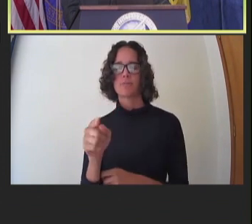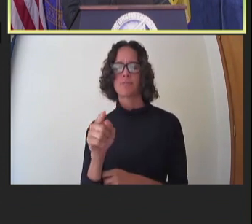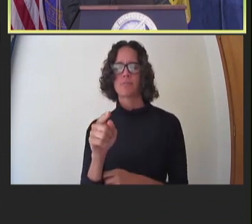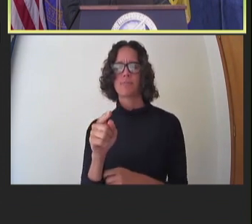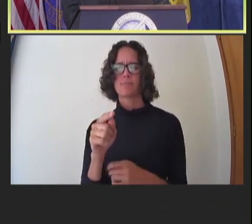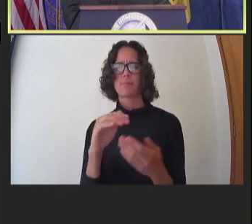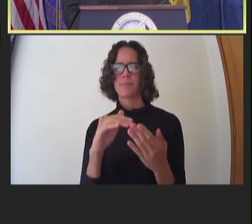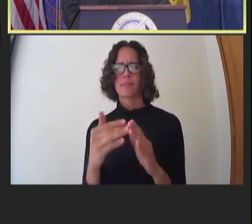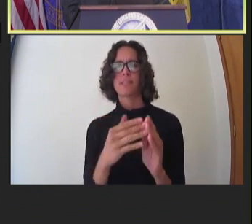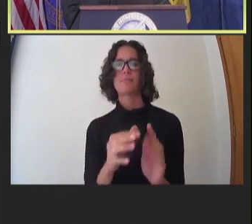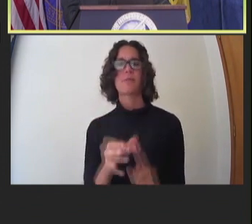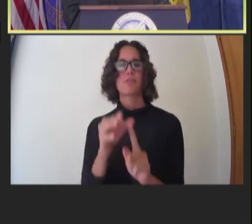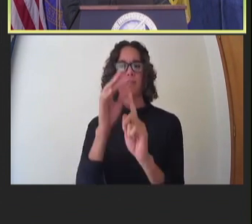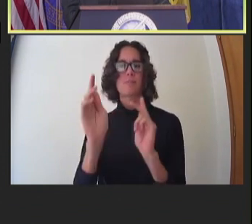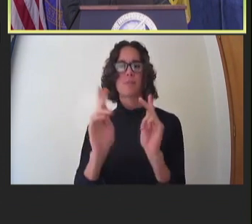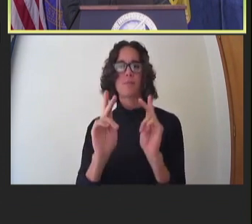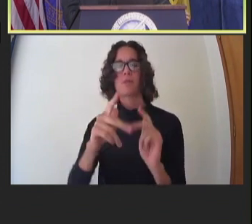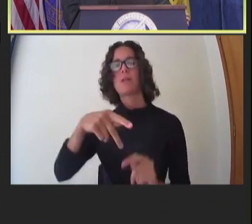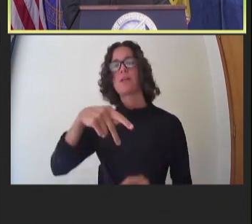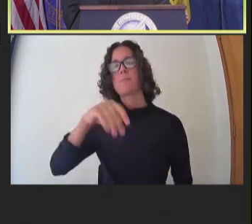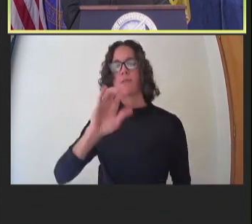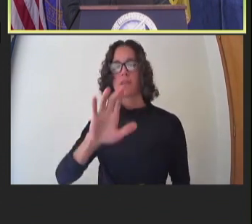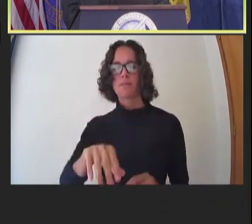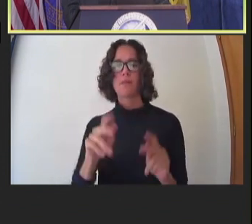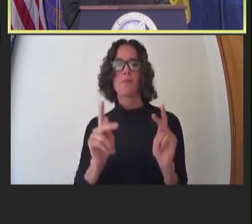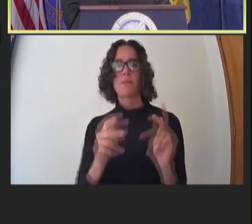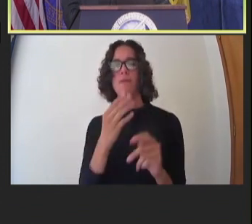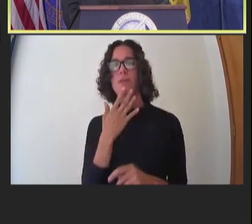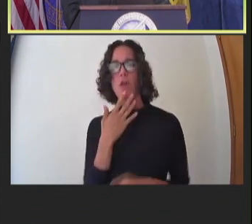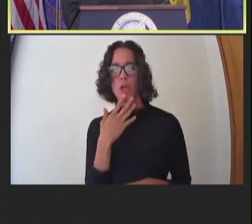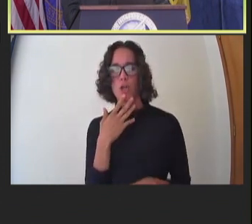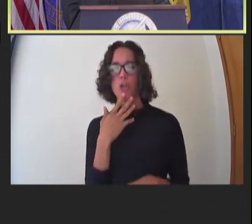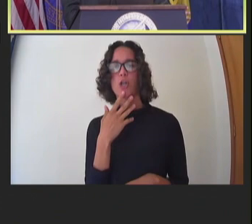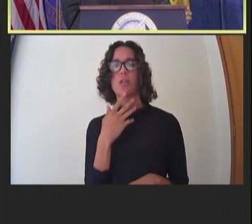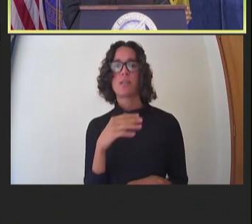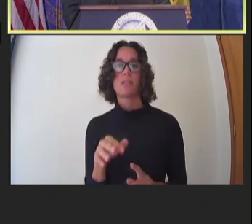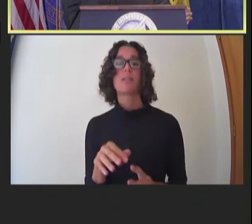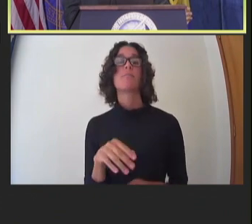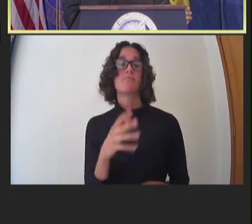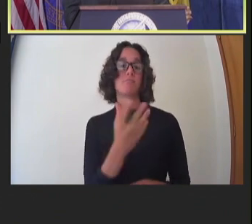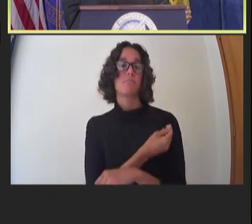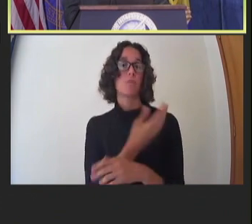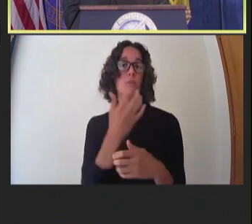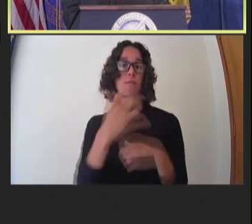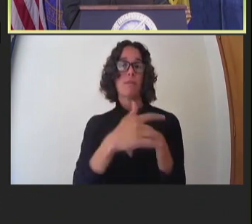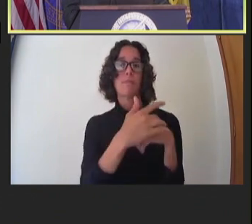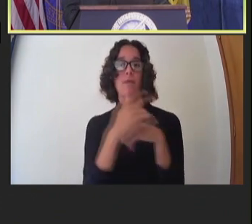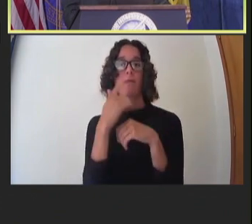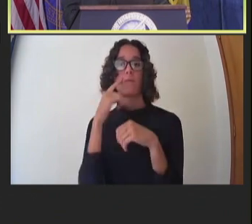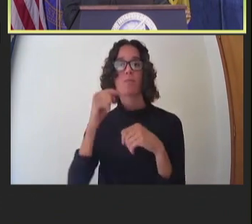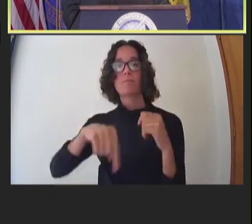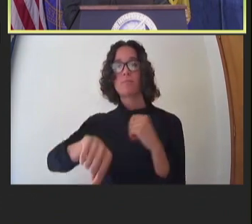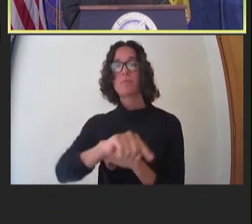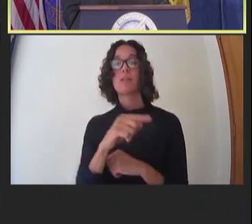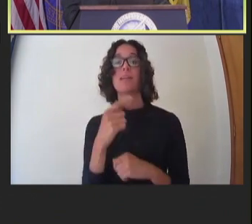vaccine commercialization. Take-home messages to me were partnerships, partnerships, partnerships,